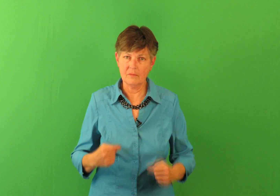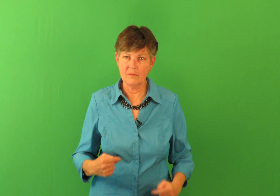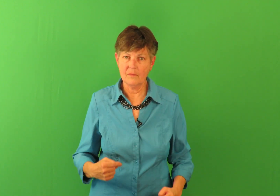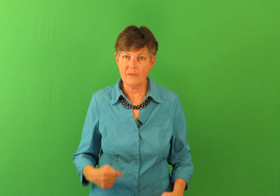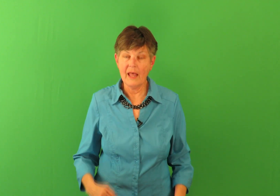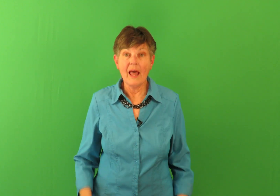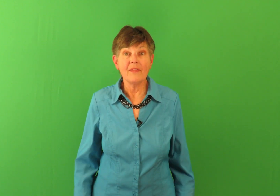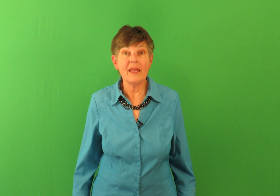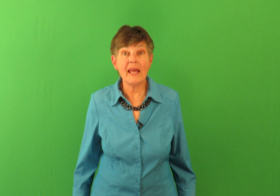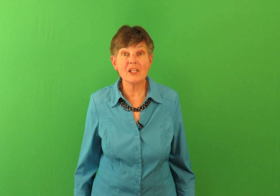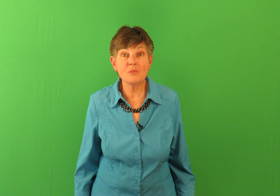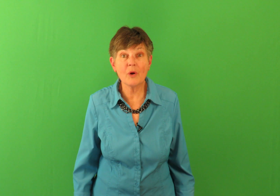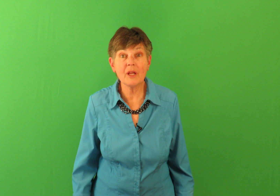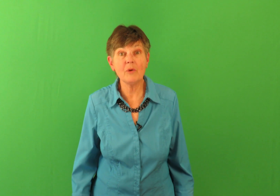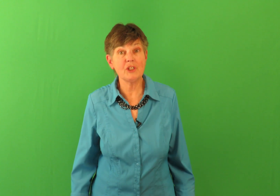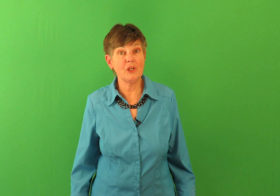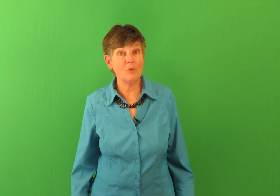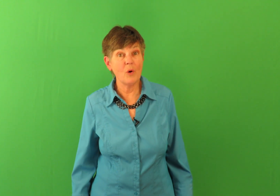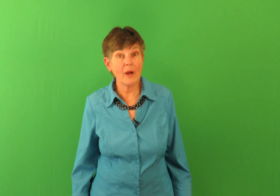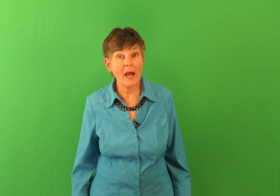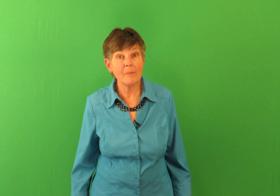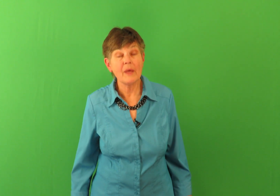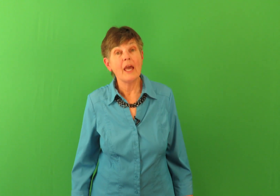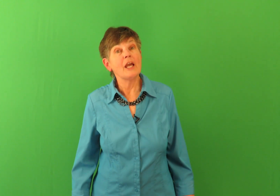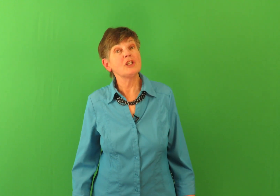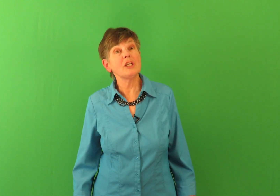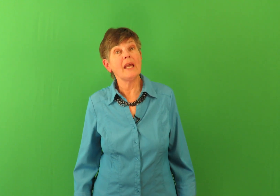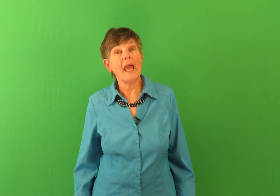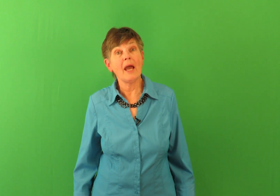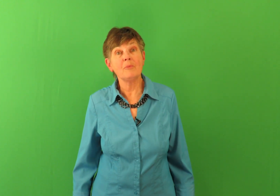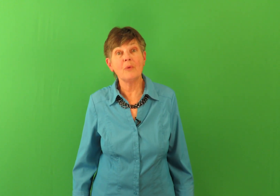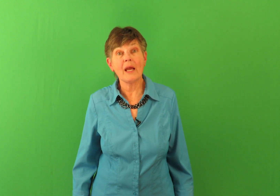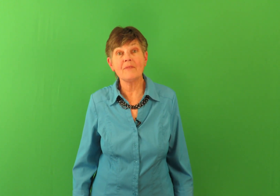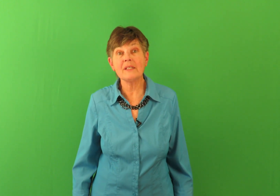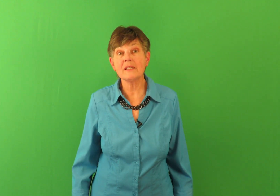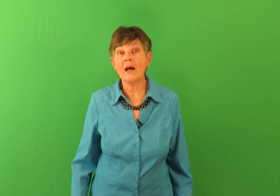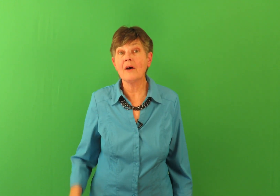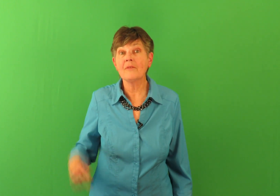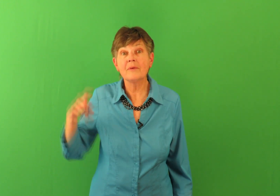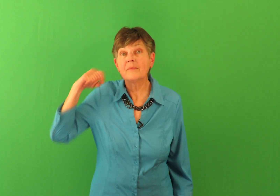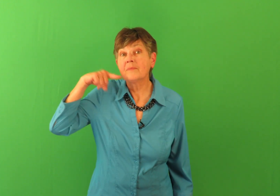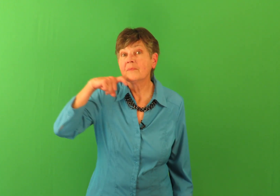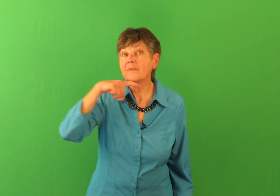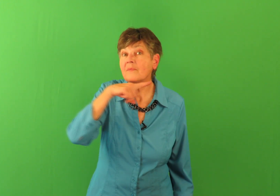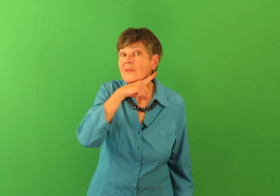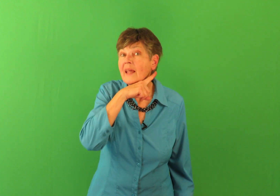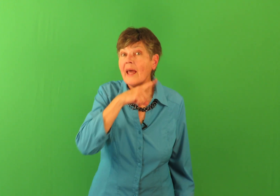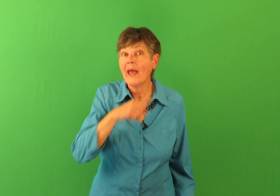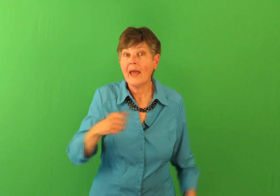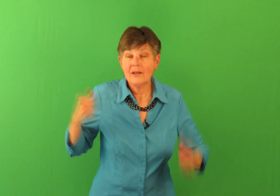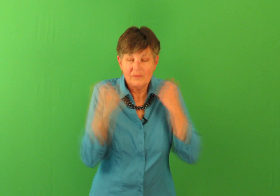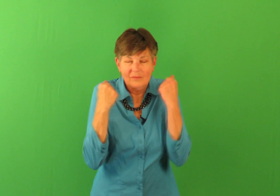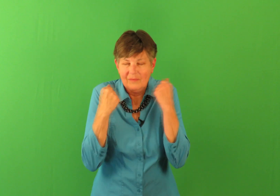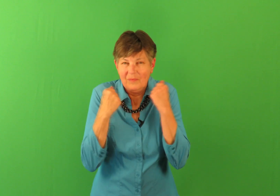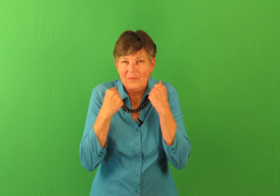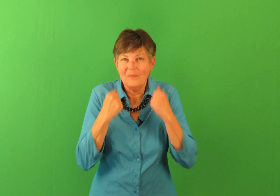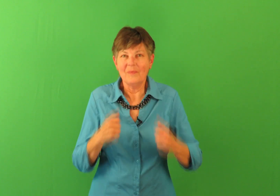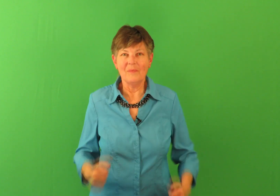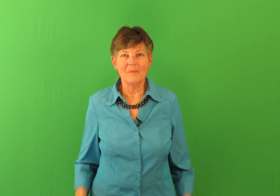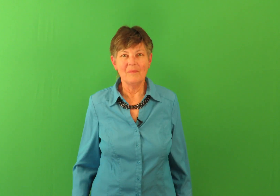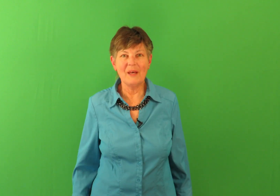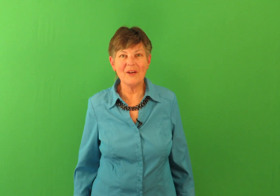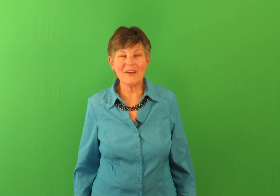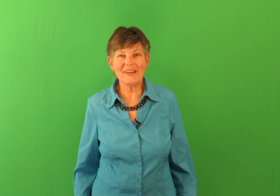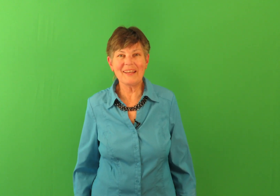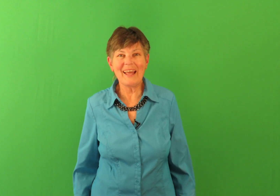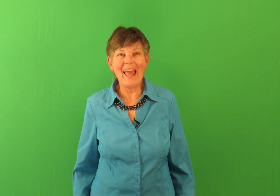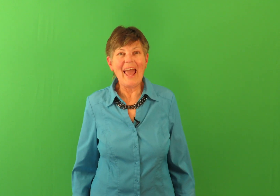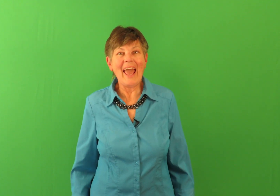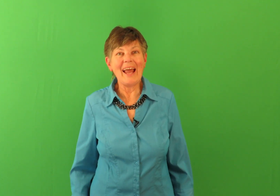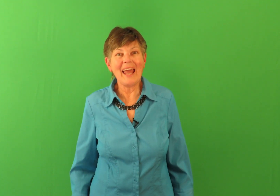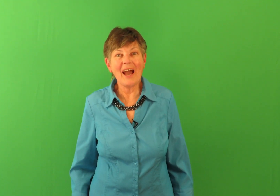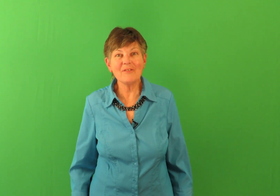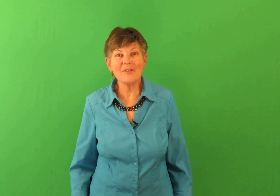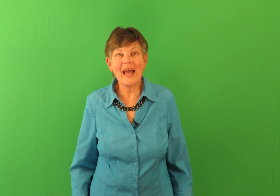the next morning when she woke up she had breakfast of and milk and after that